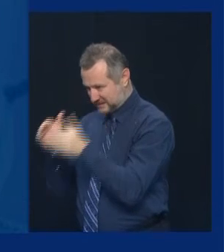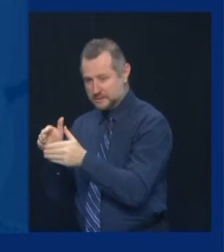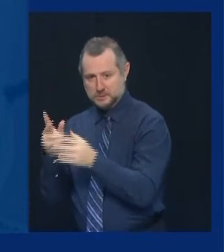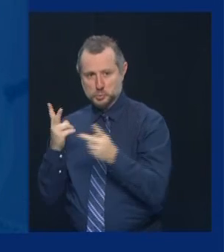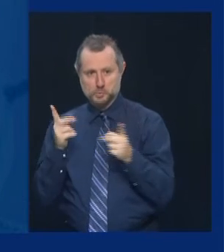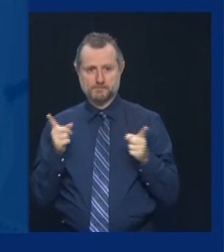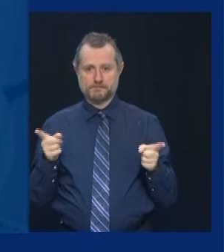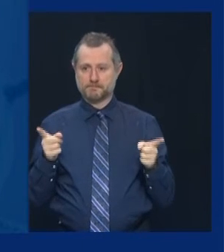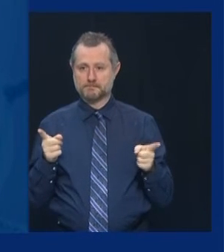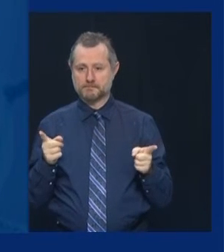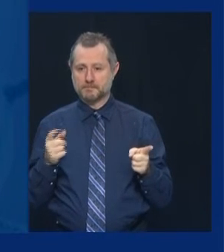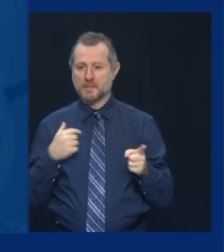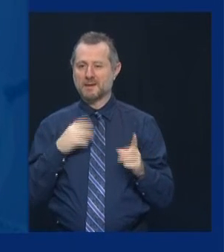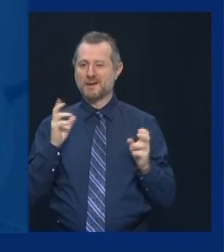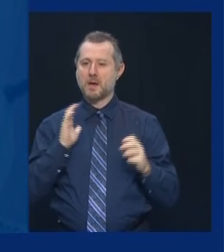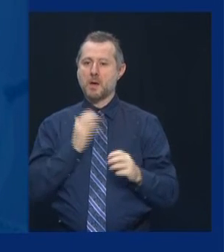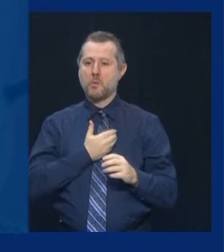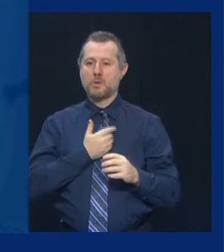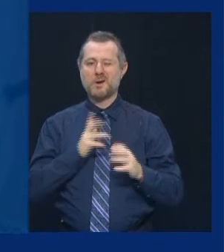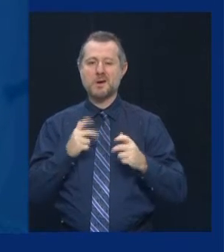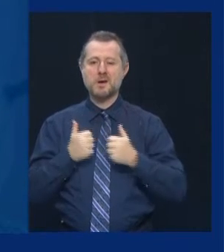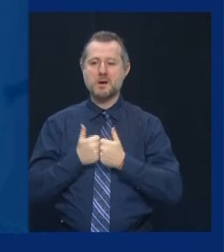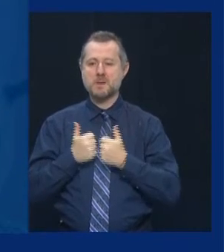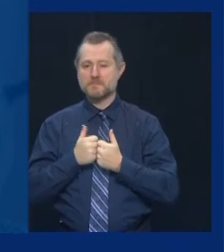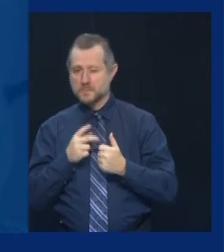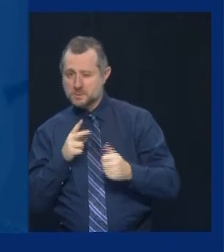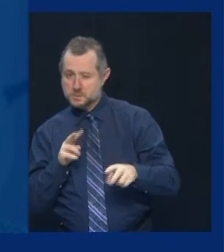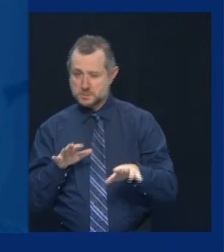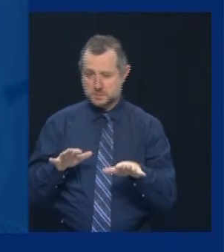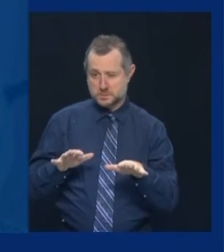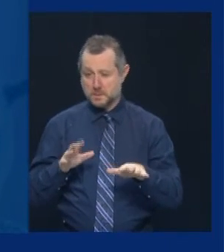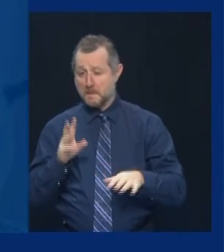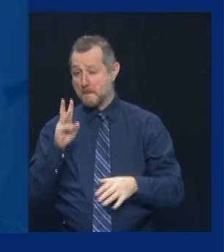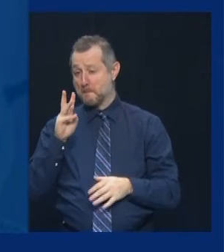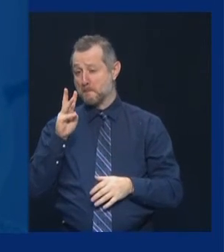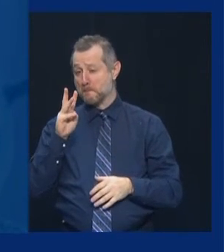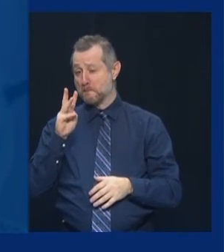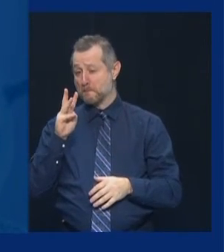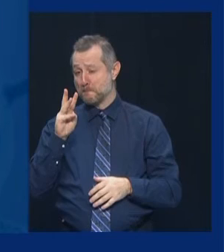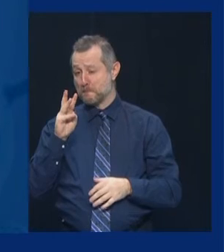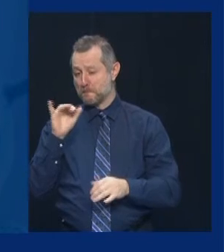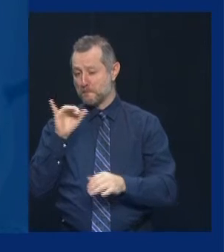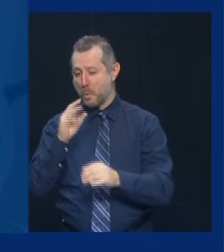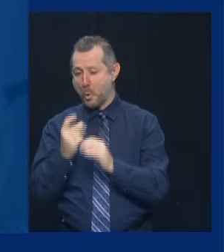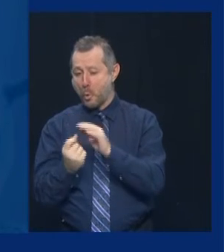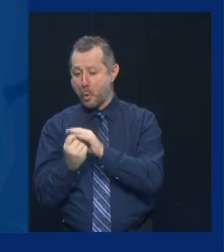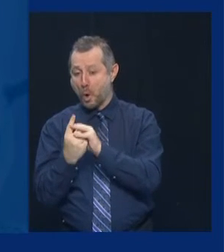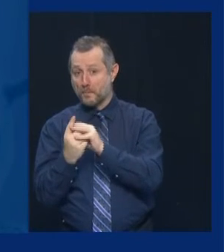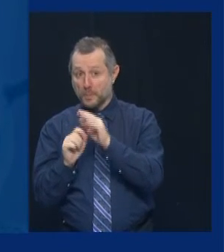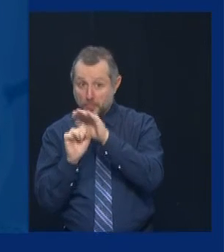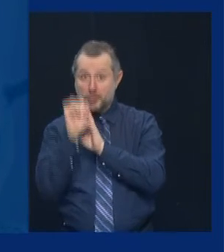WE'RE FOCUSING ON NOW. THIS IS THE ONGOING COVID